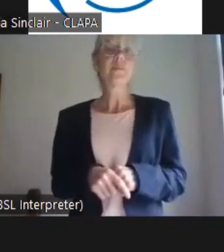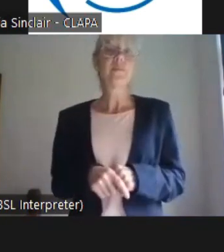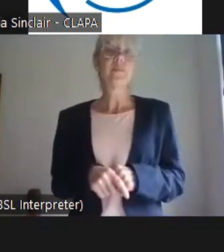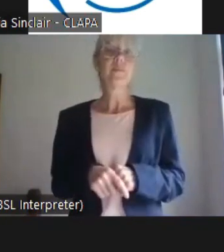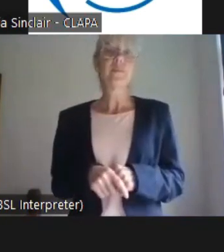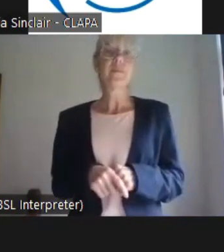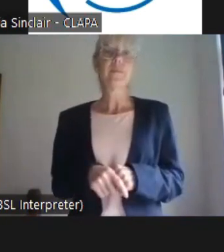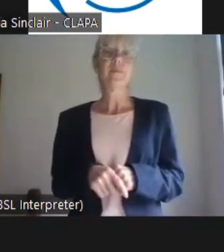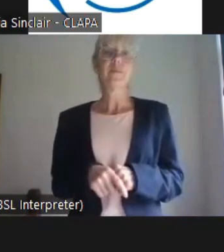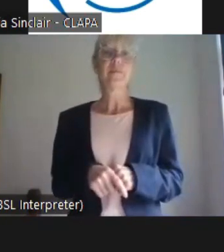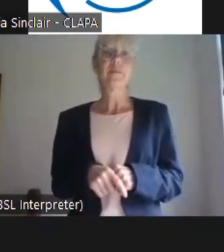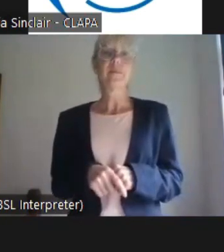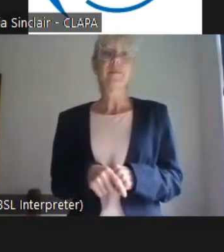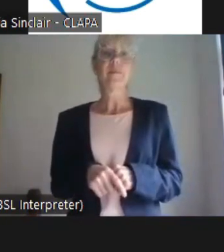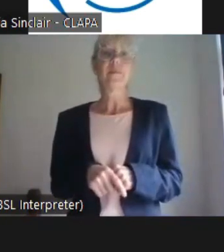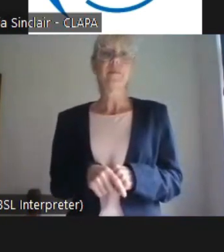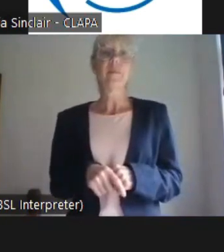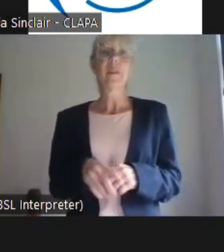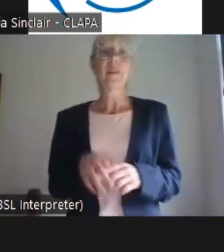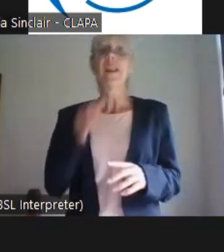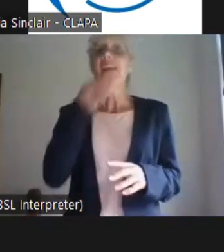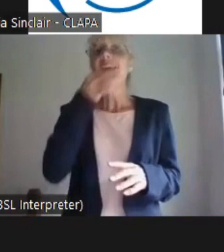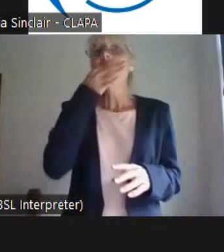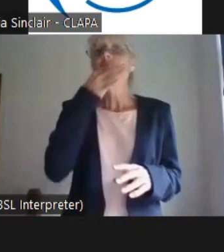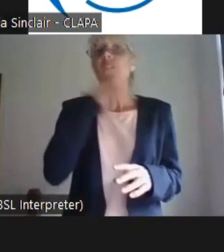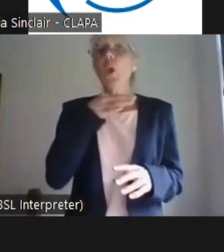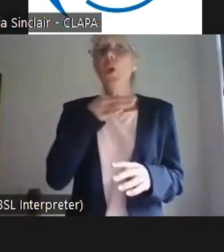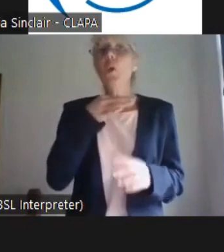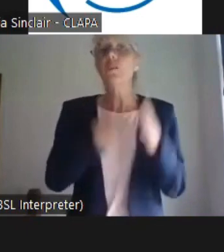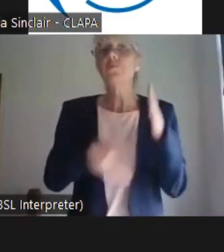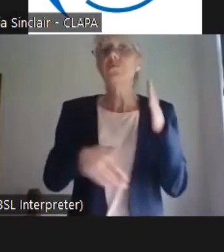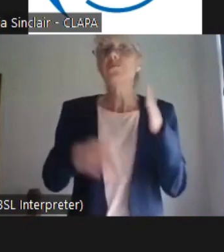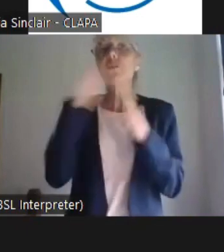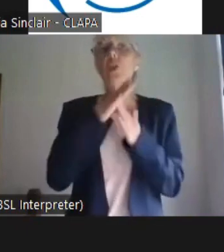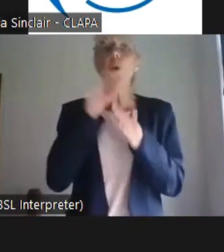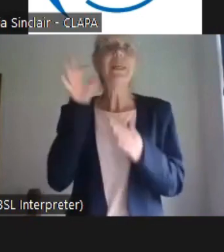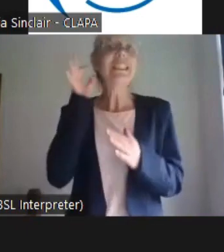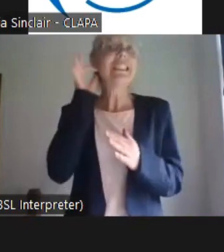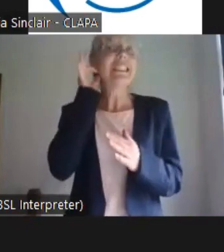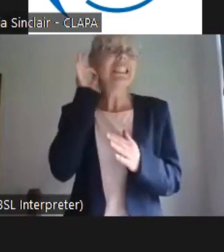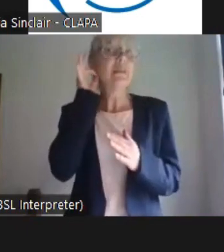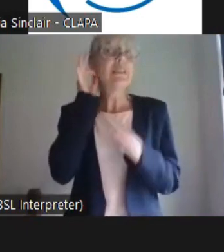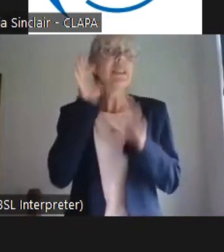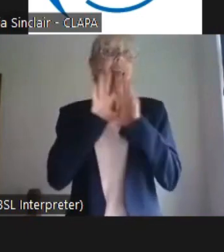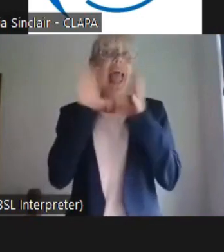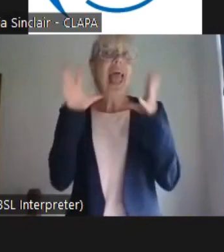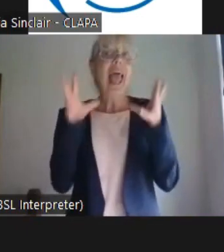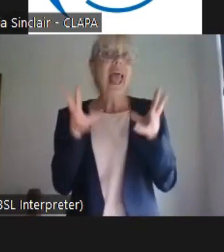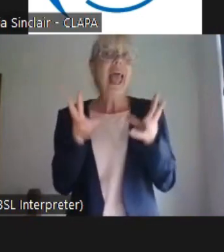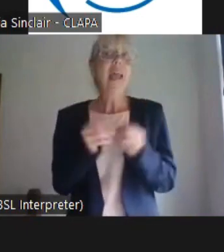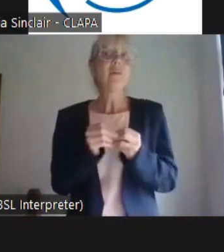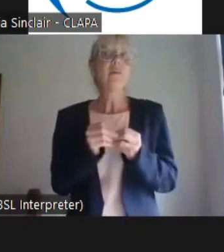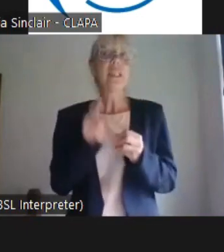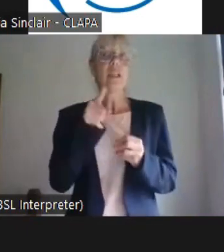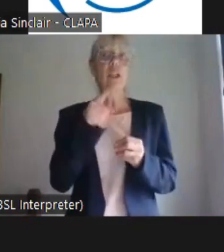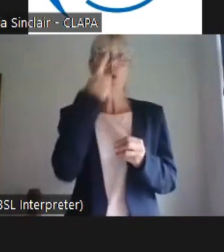um so that there are a few top tips as to a few things that you can do to support your child with